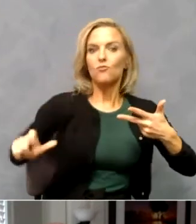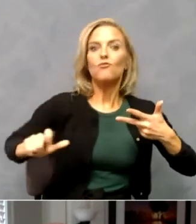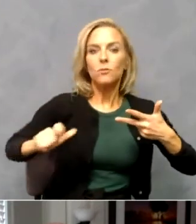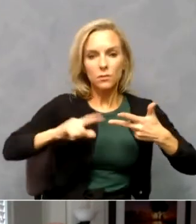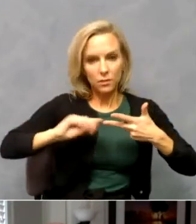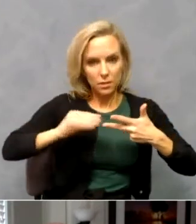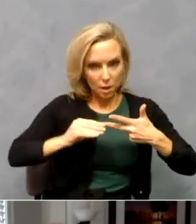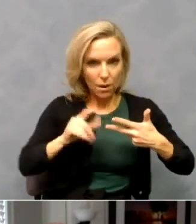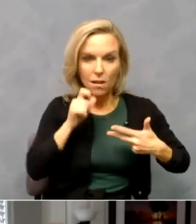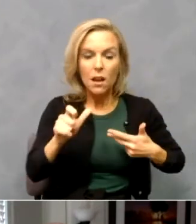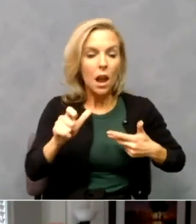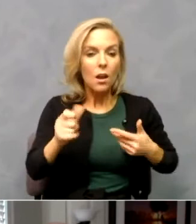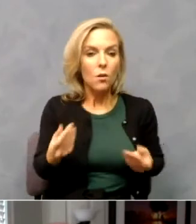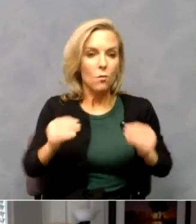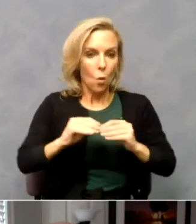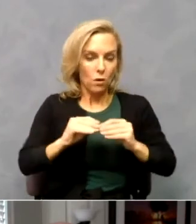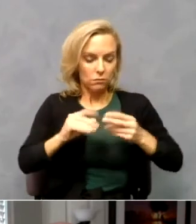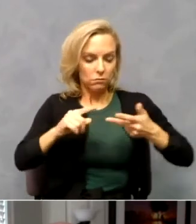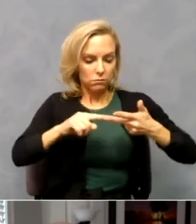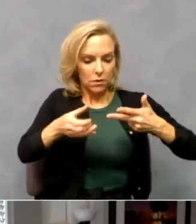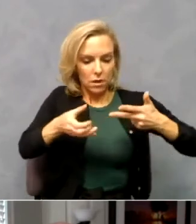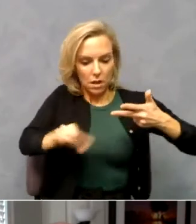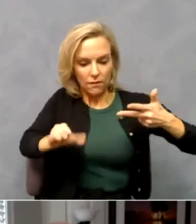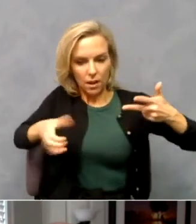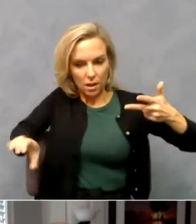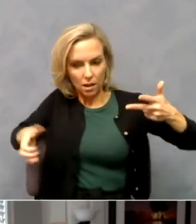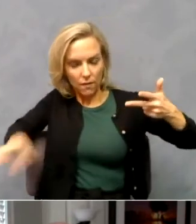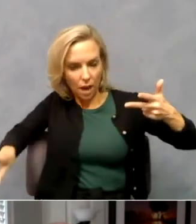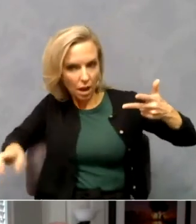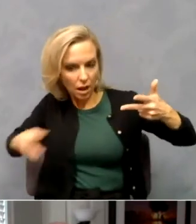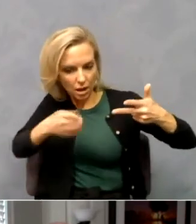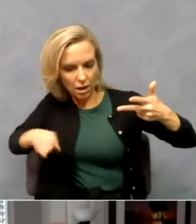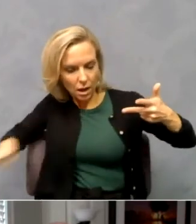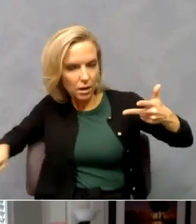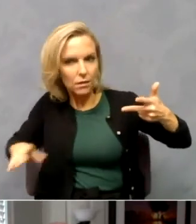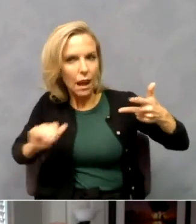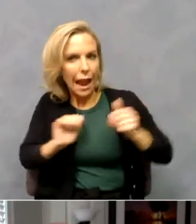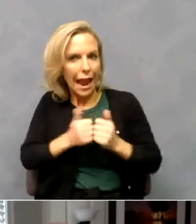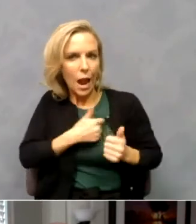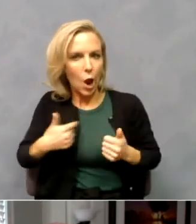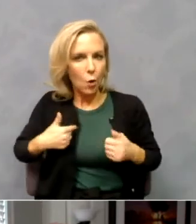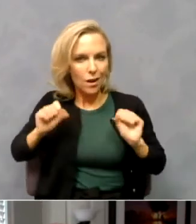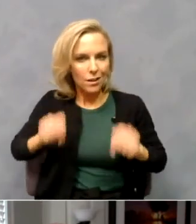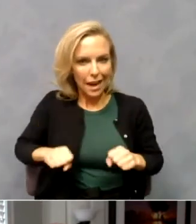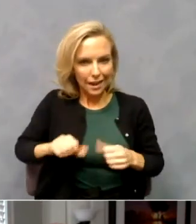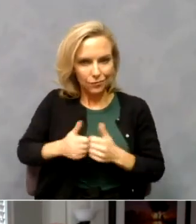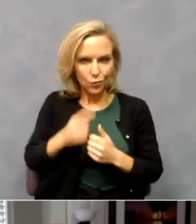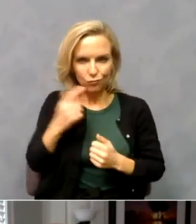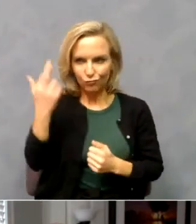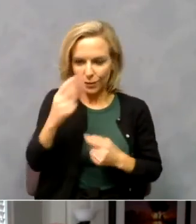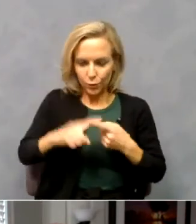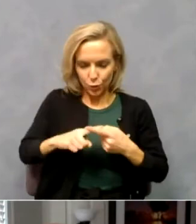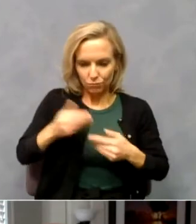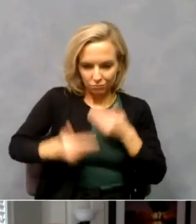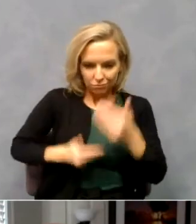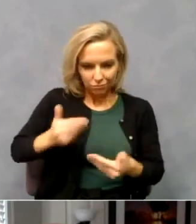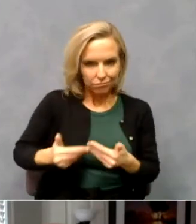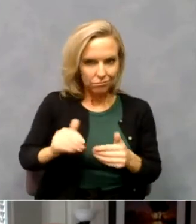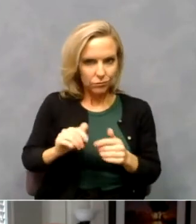further subdivided, there's no way we'd get through these in any kind of orderly or reasonable fashion next slide. This is where I may be worried I